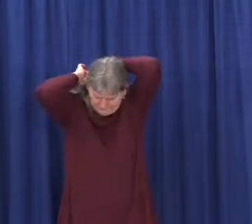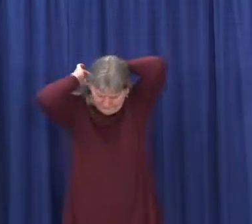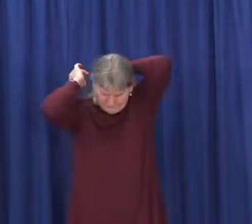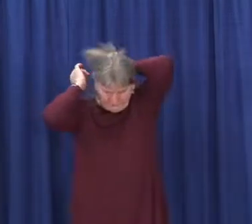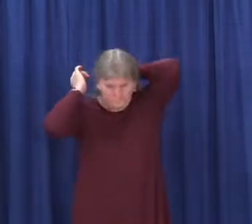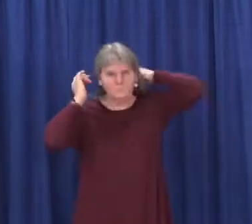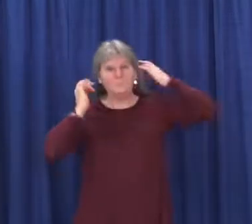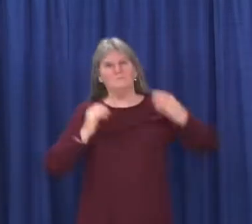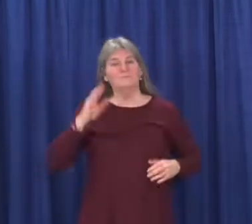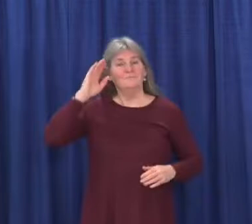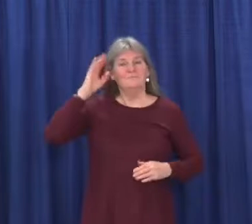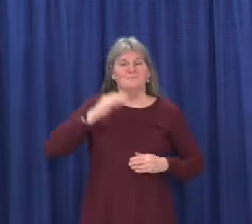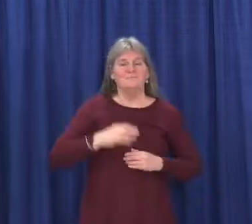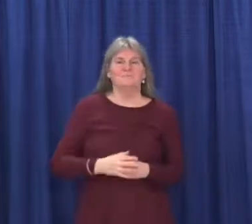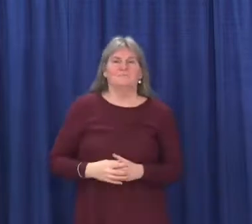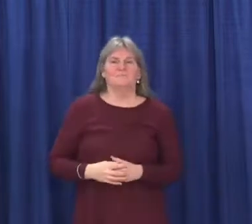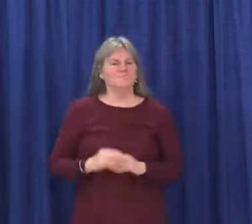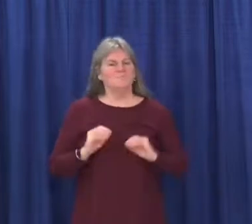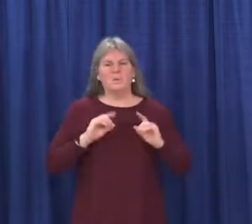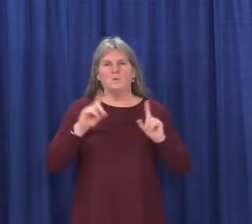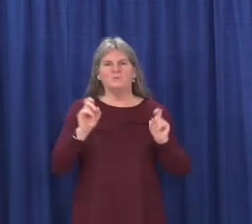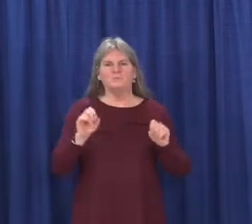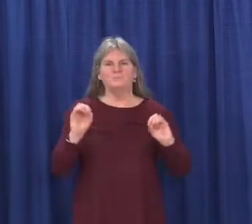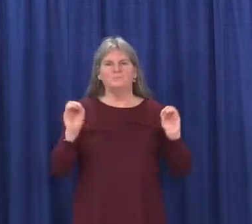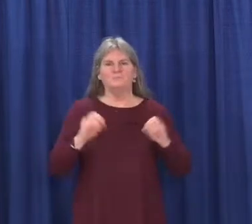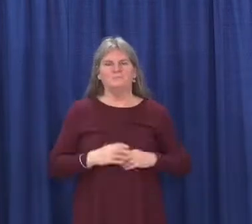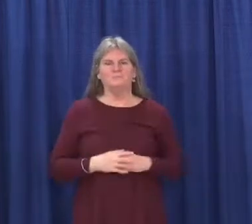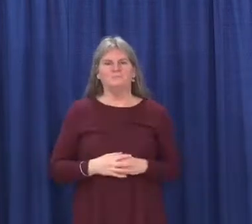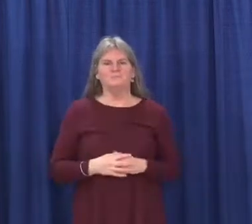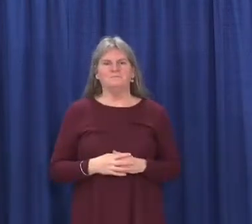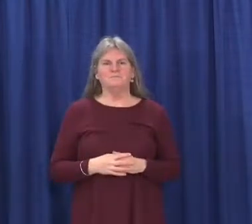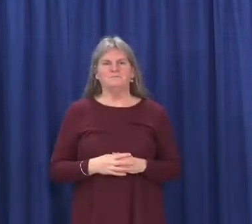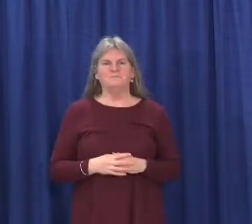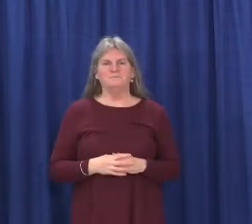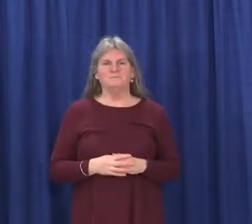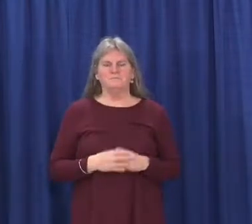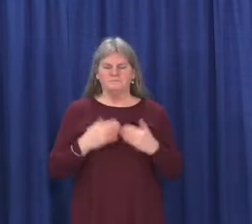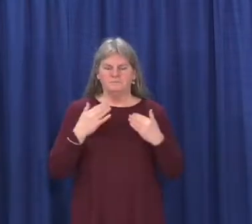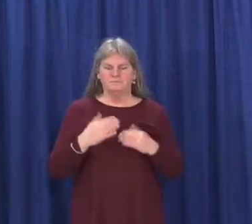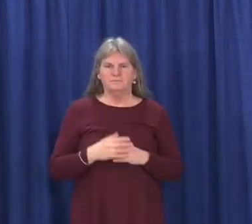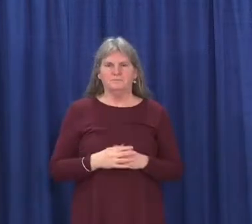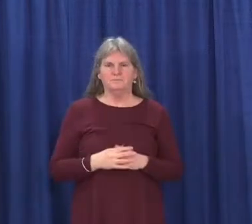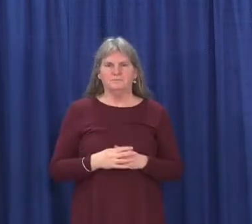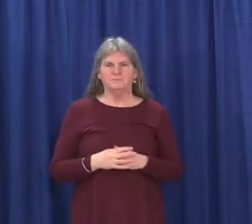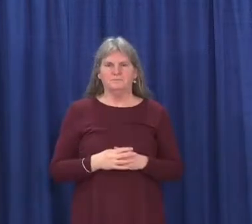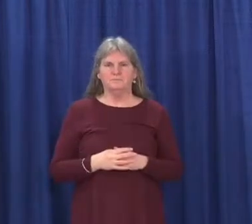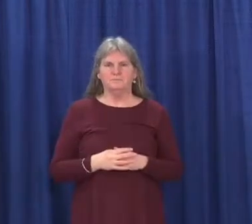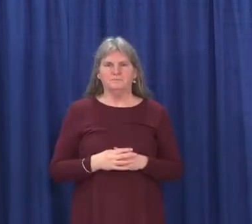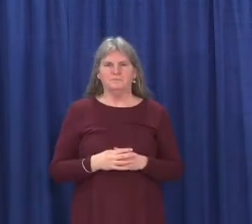Hi. No questions. Thank you. Thank you, John. We will now move to Tim at